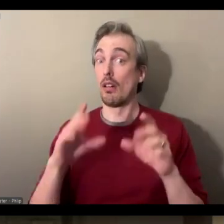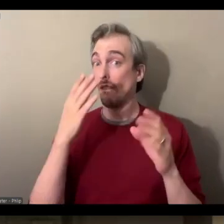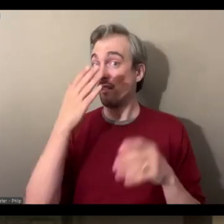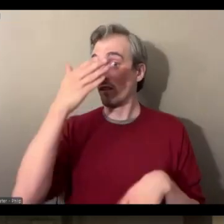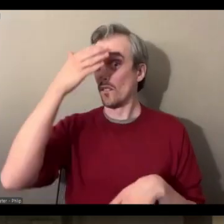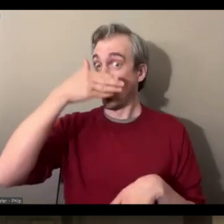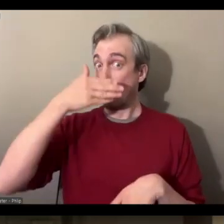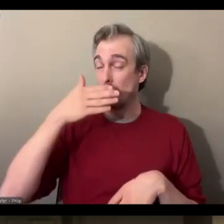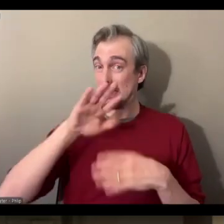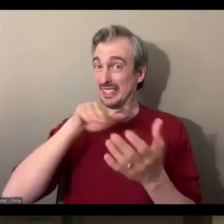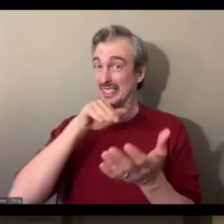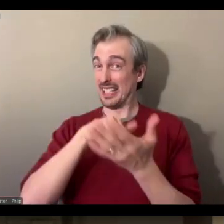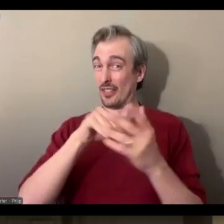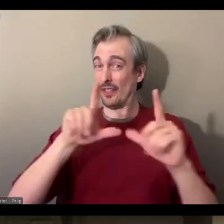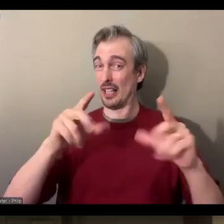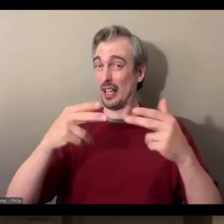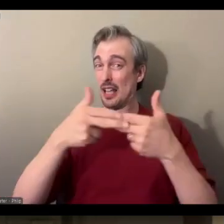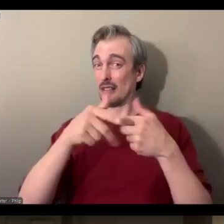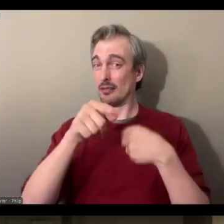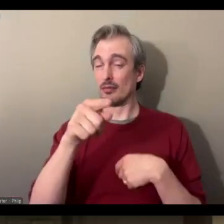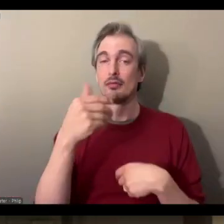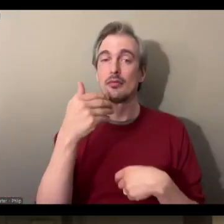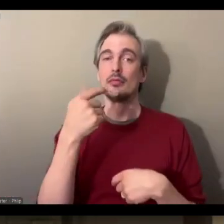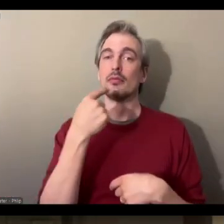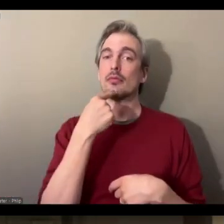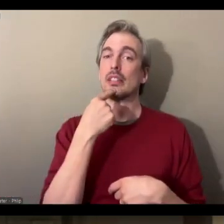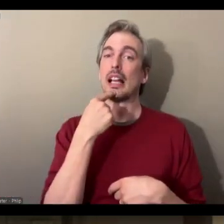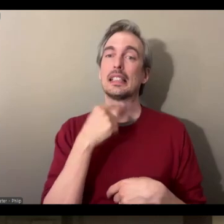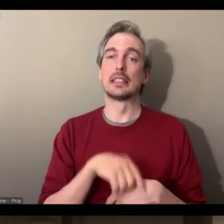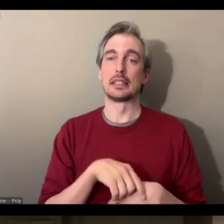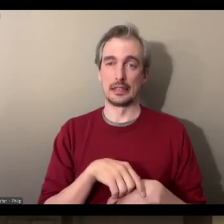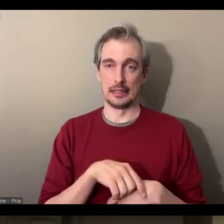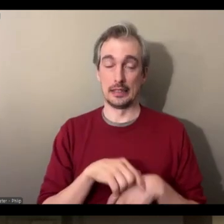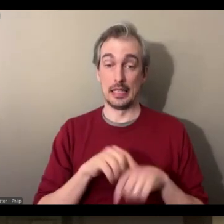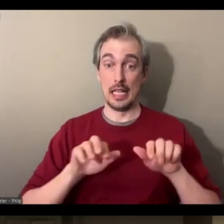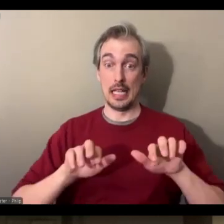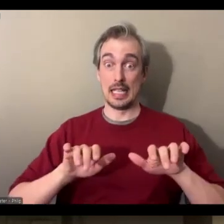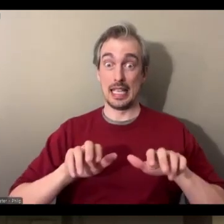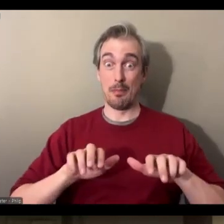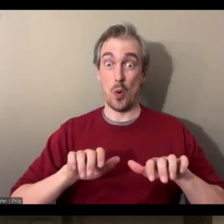support is crucial to every single stage here. DESCRIBER: This is a mockup of their website.